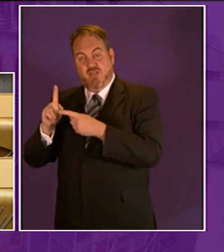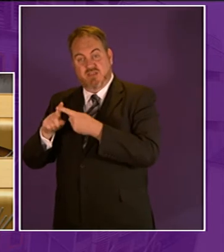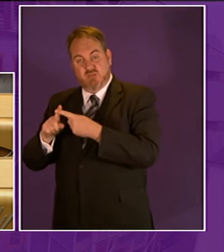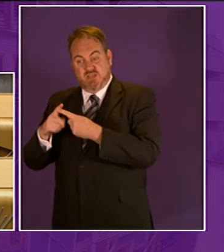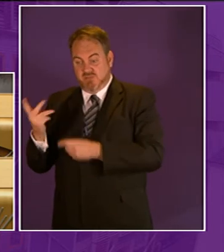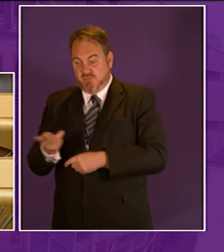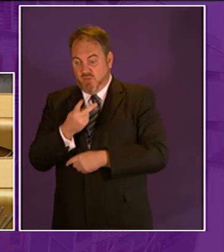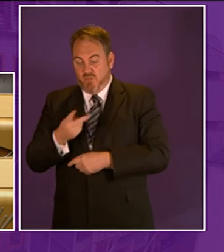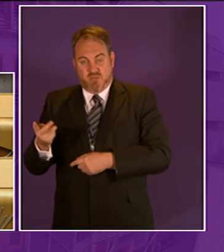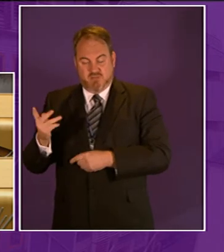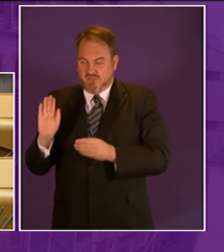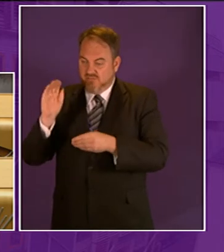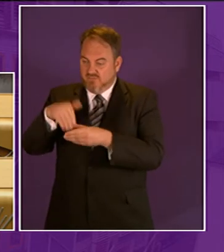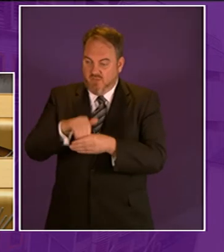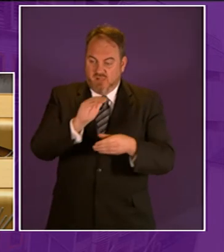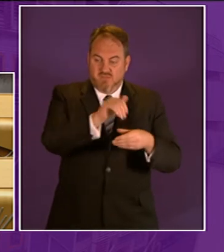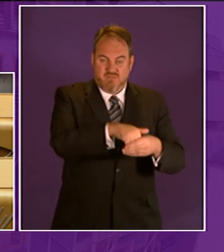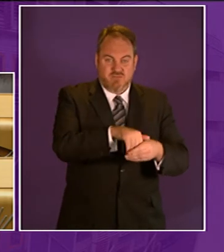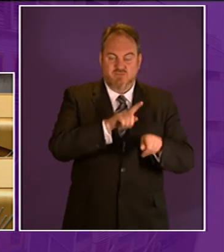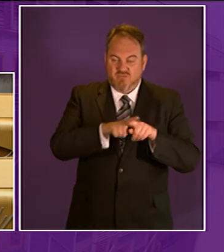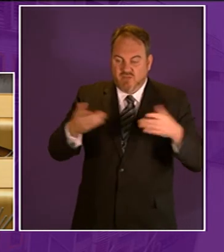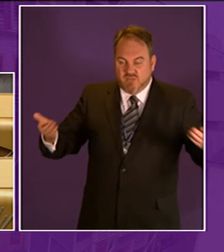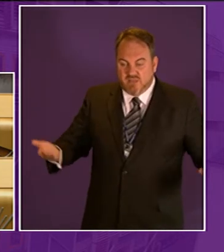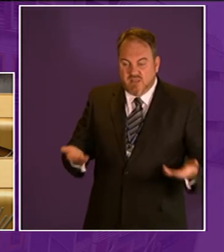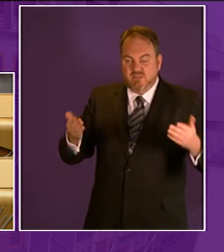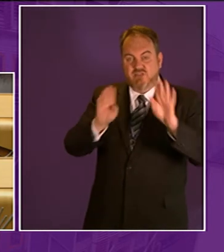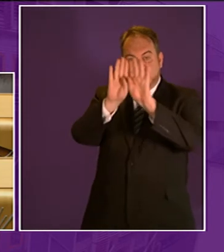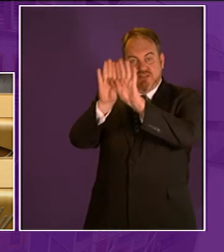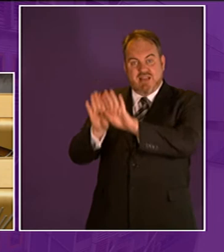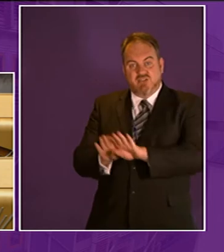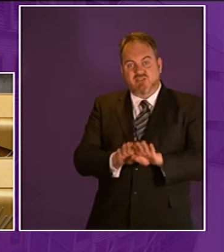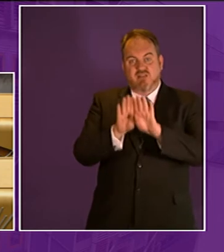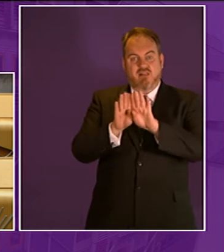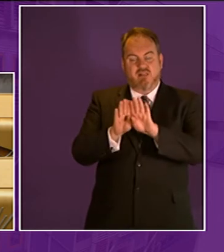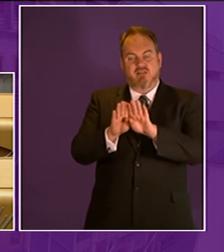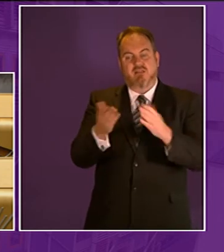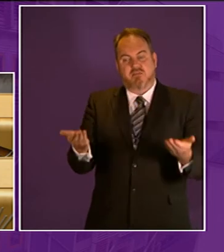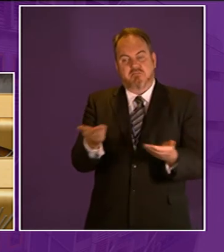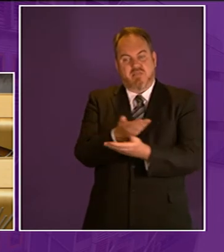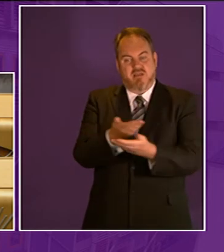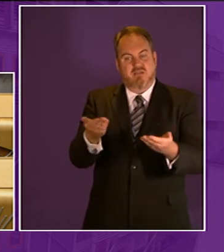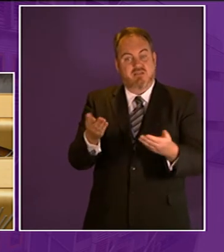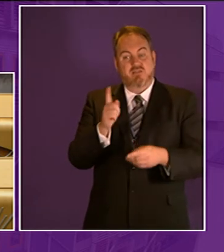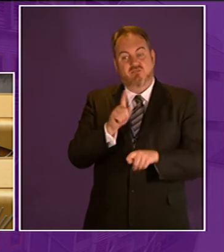work to encourage national bargaining, which is a process of dialogue between the employers